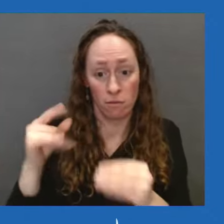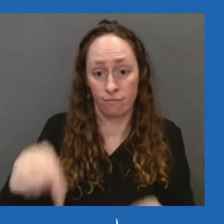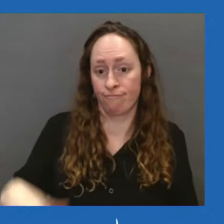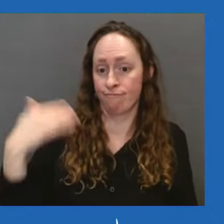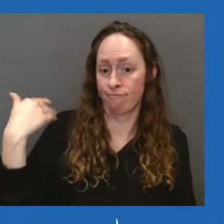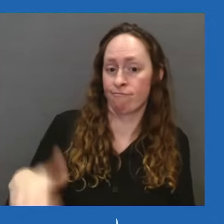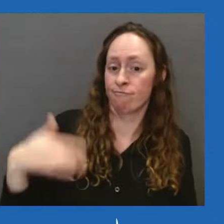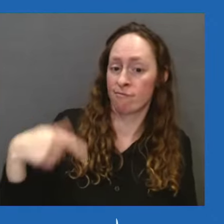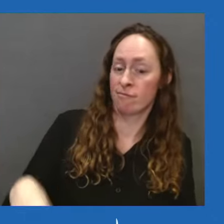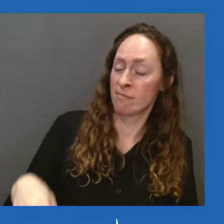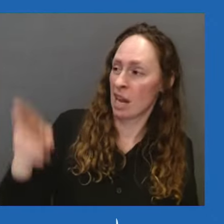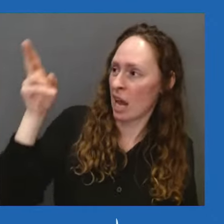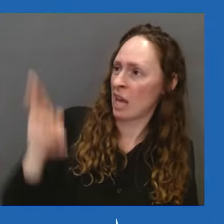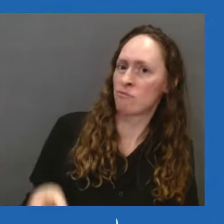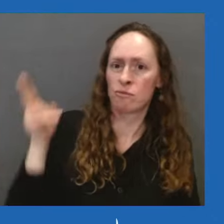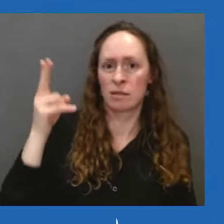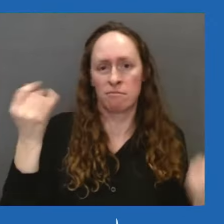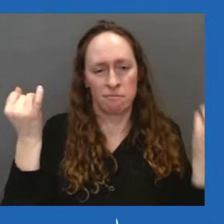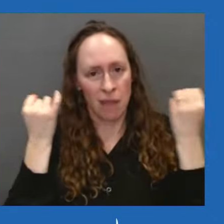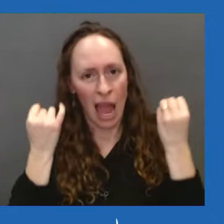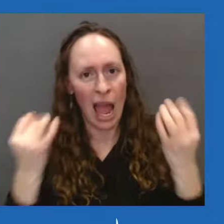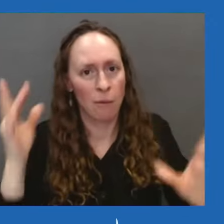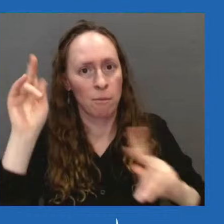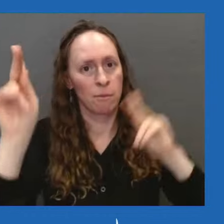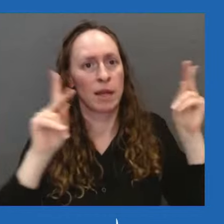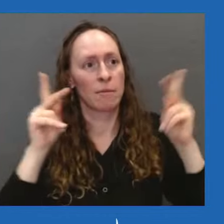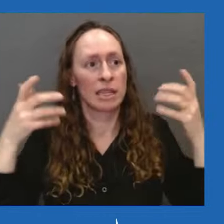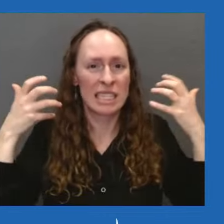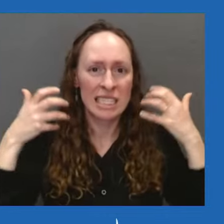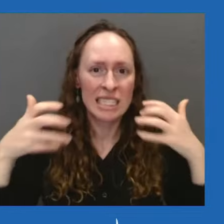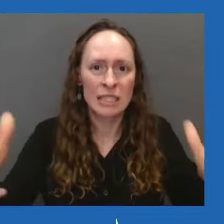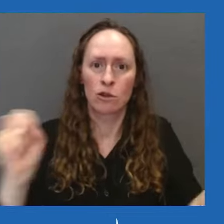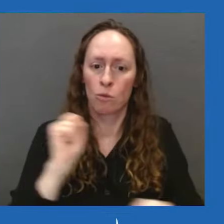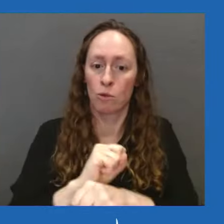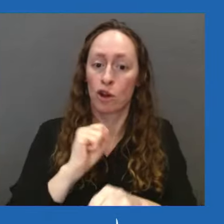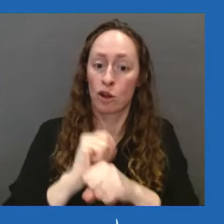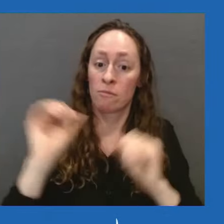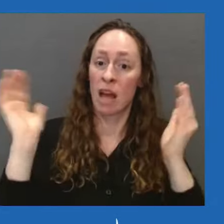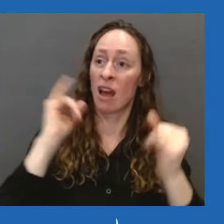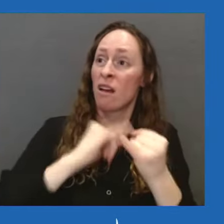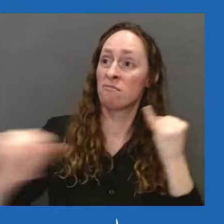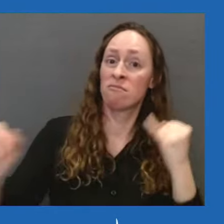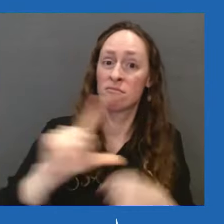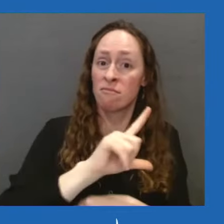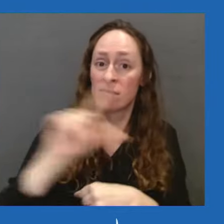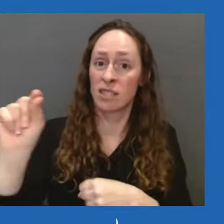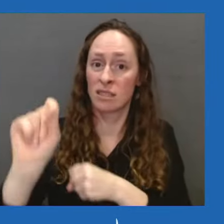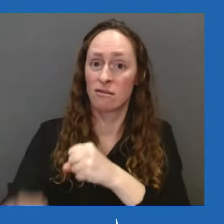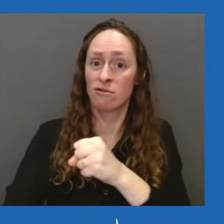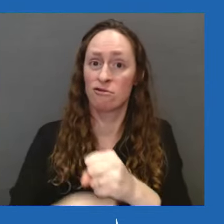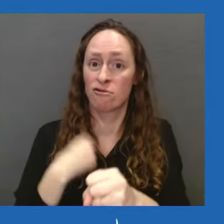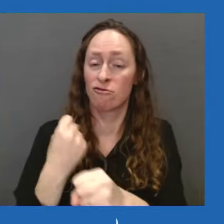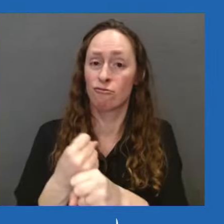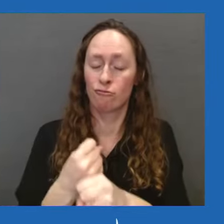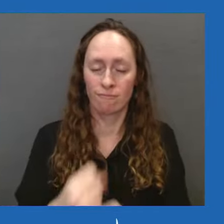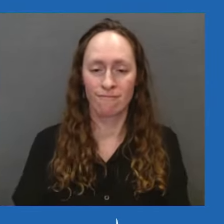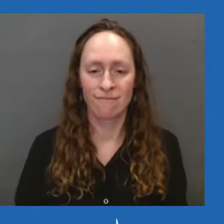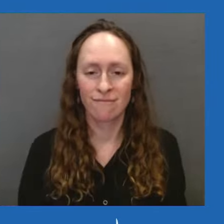And inflation is down. We have more work to do, but inflation is down at the same time. Core inflation is the lowest level in two years,